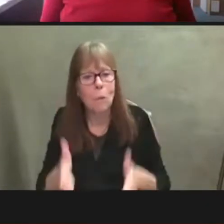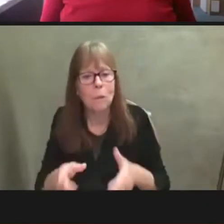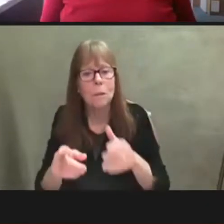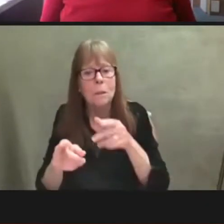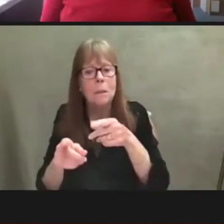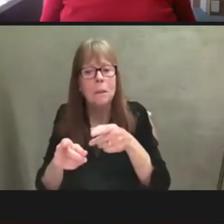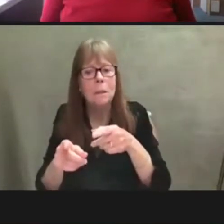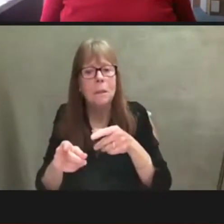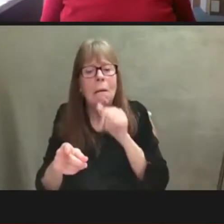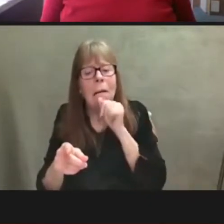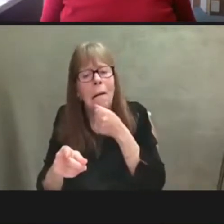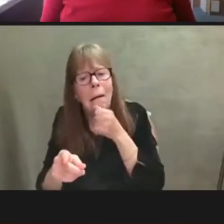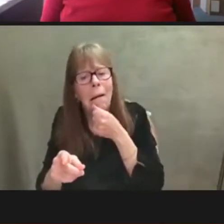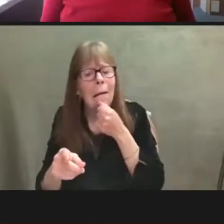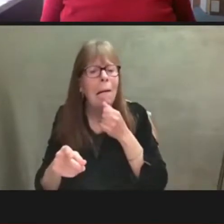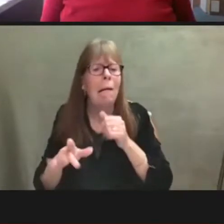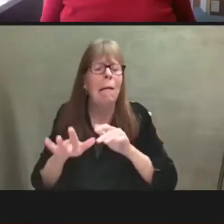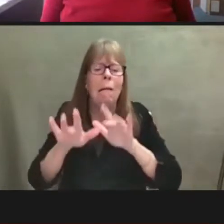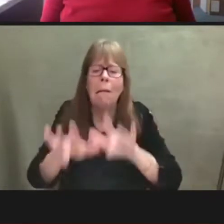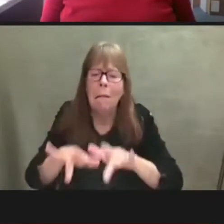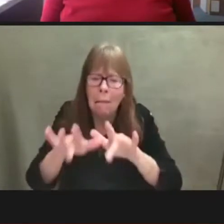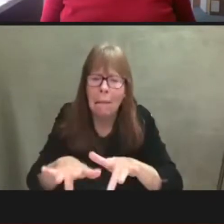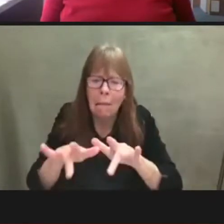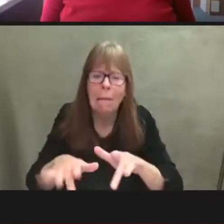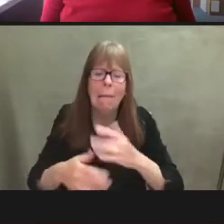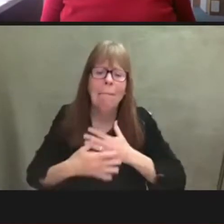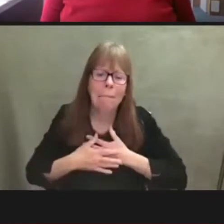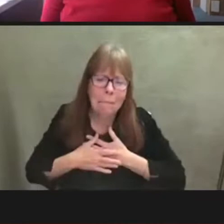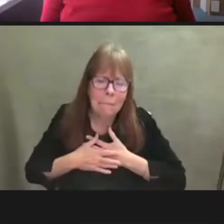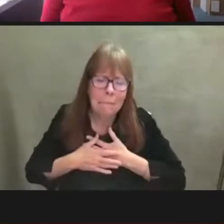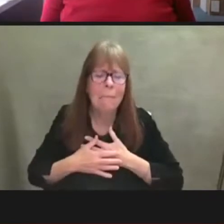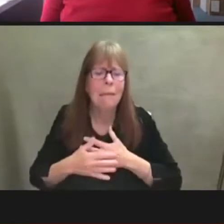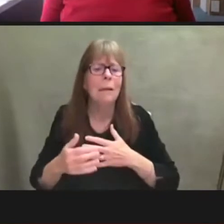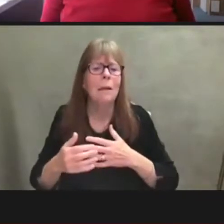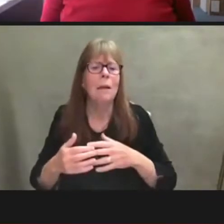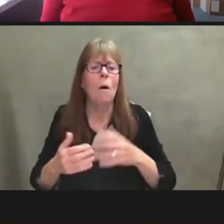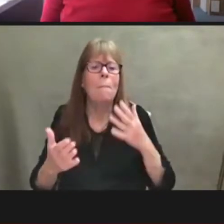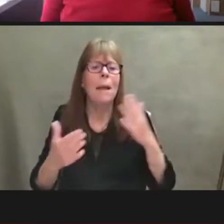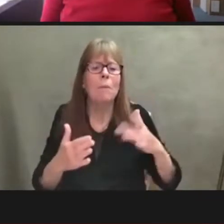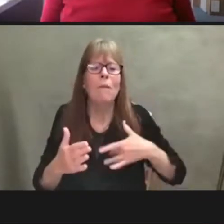who should be pitied and felt sorry for or subject to charity.